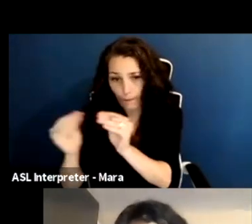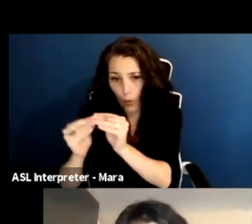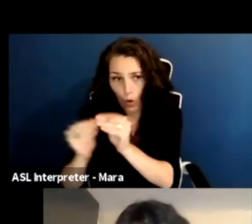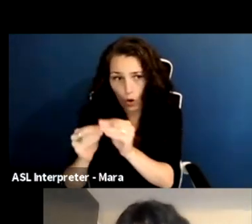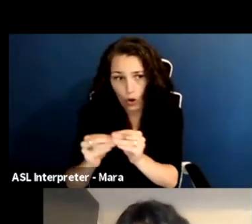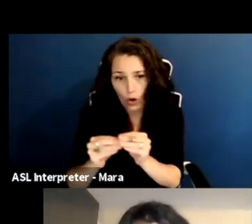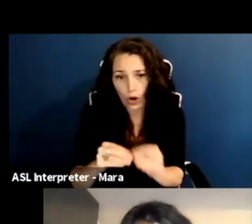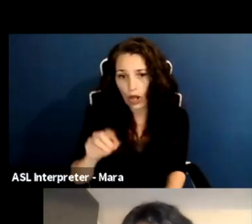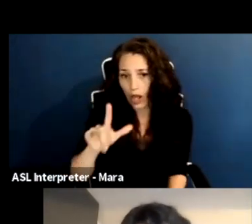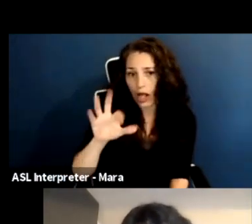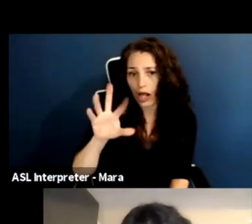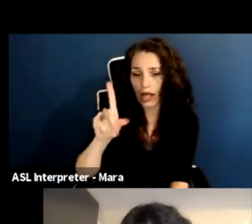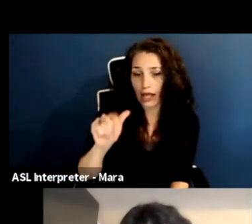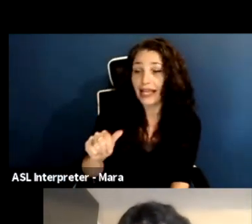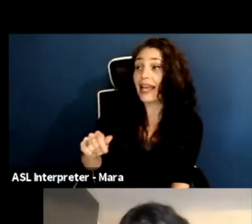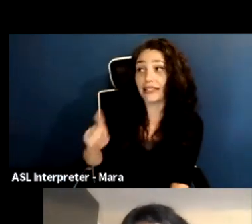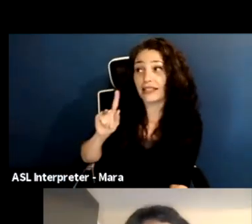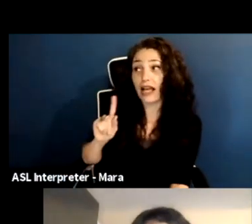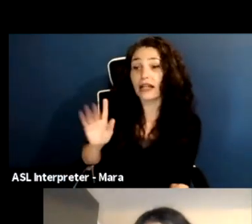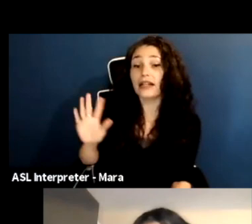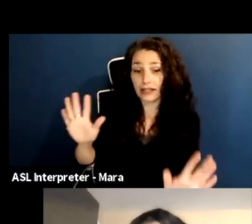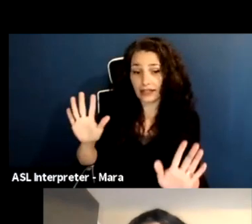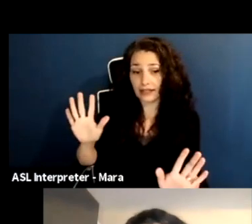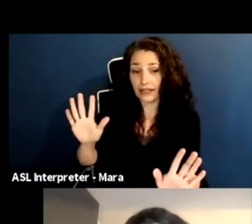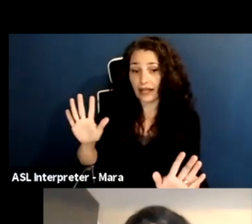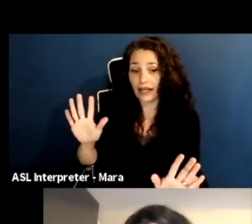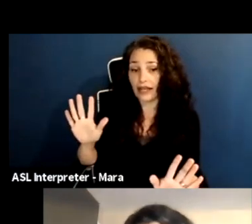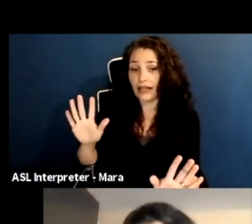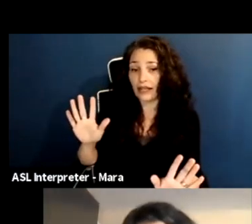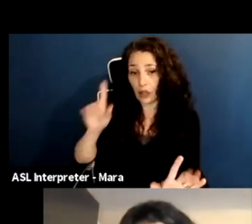20 is our goal and we're planning to do a lot more.